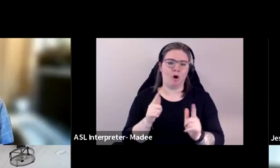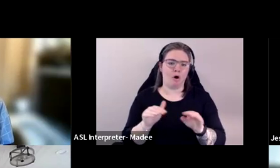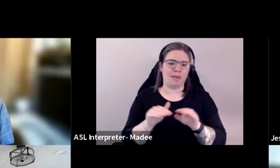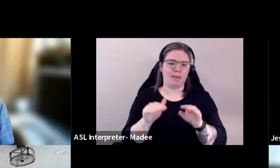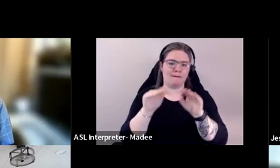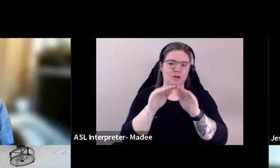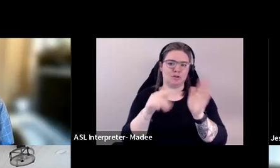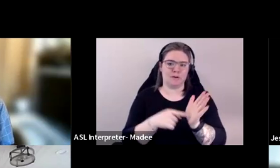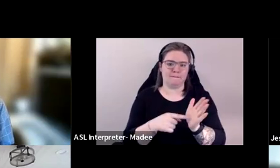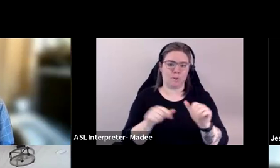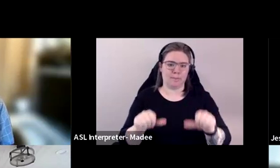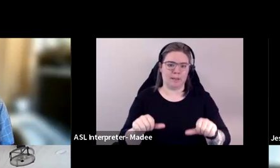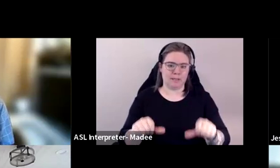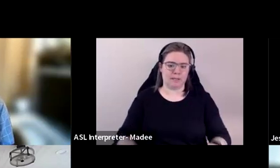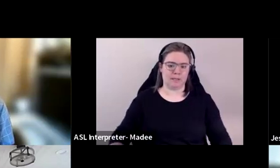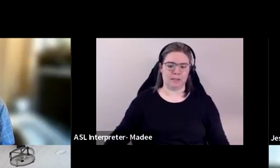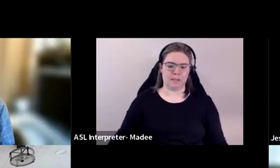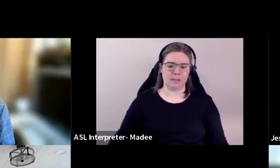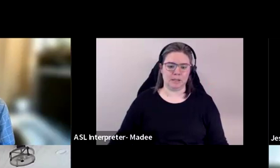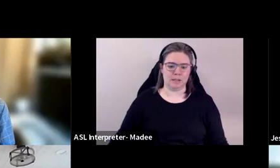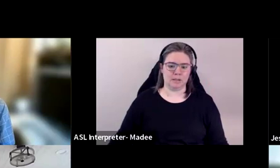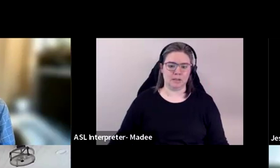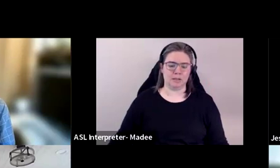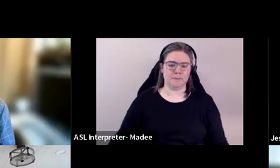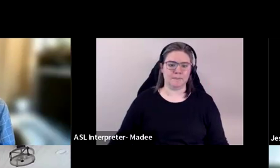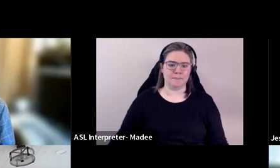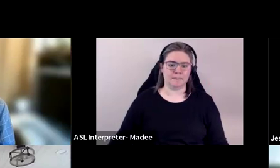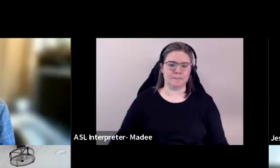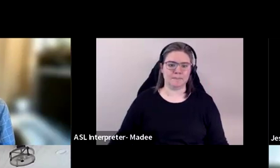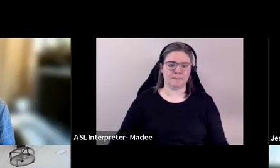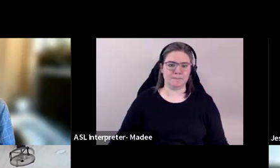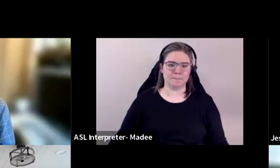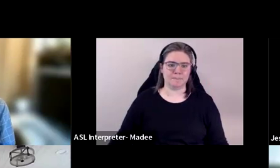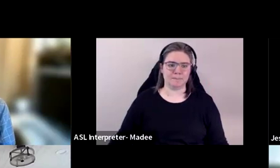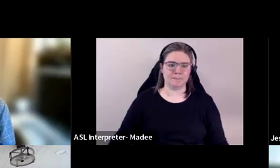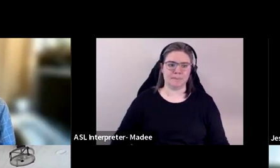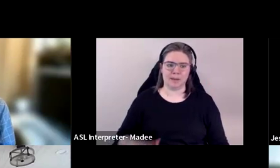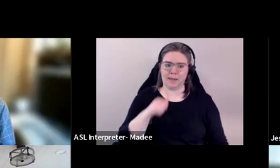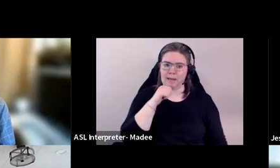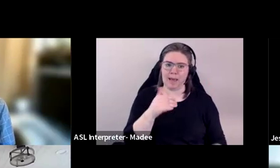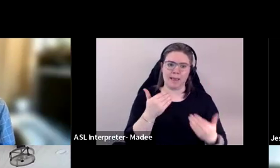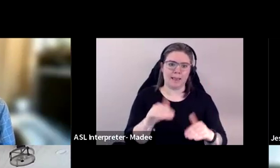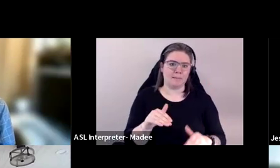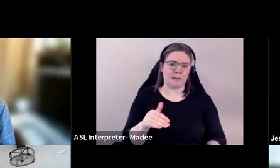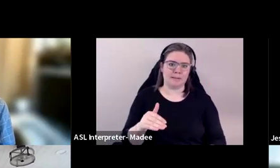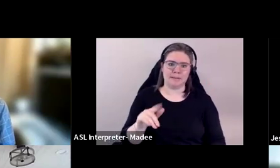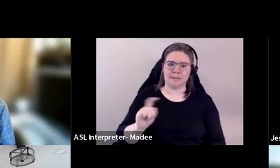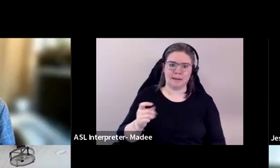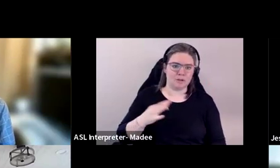Don Dew: Yeah. And it's not just limited to, you know, tax credit projects or. Rebecca /APRIL: Yeah.